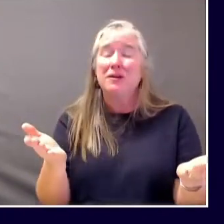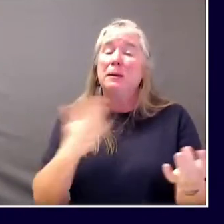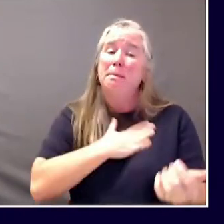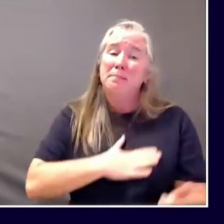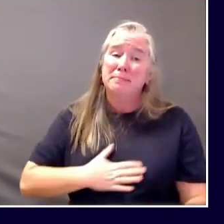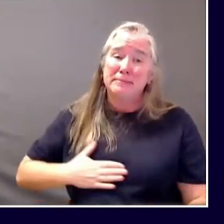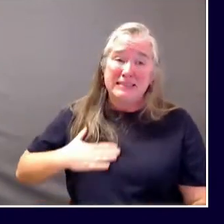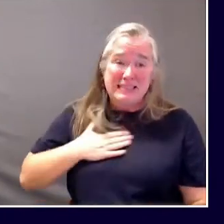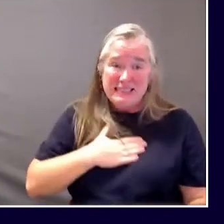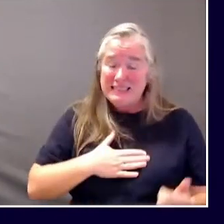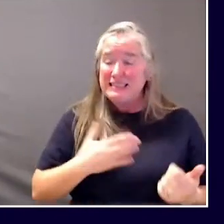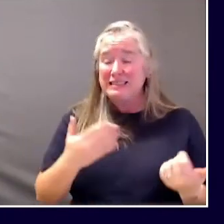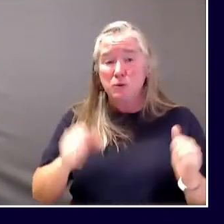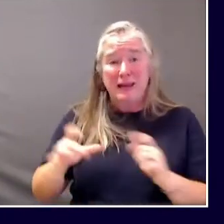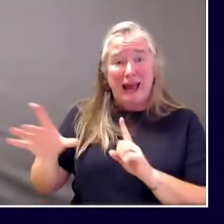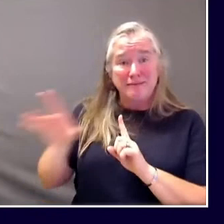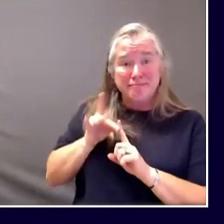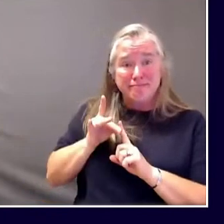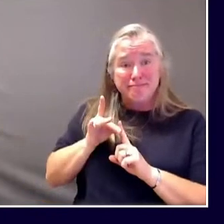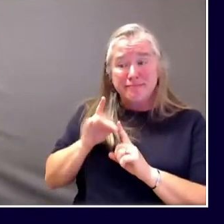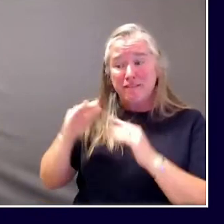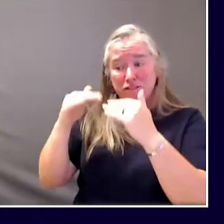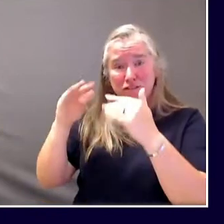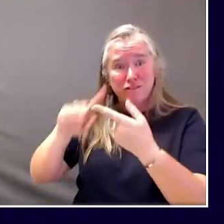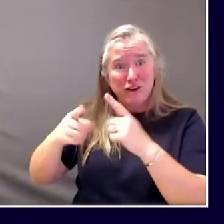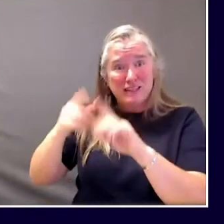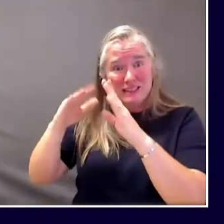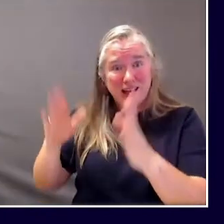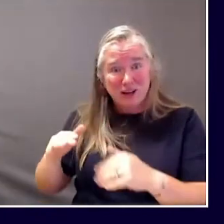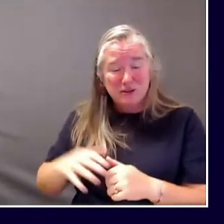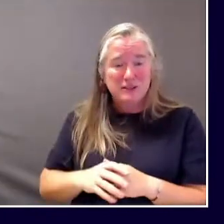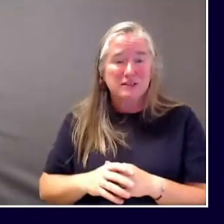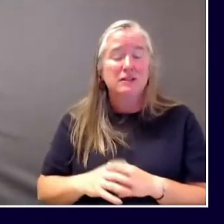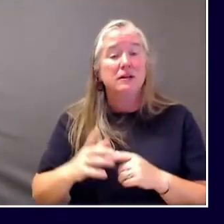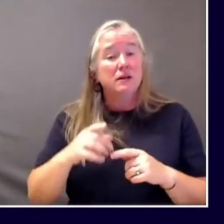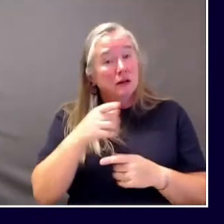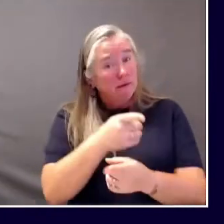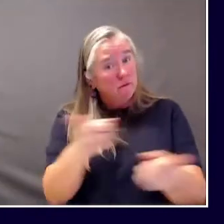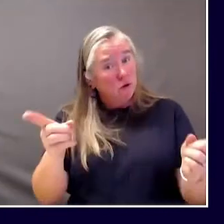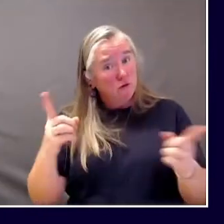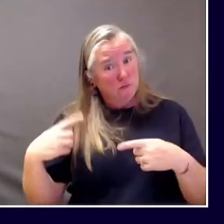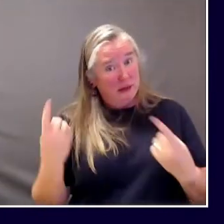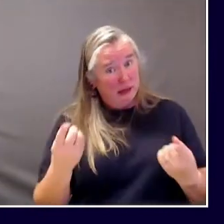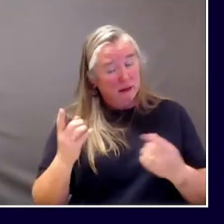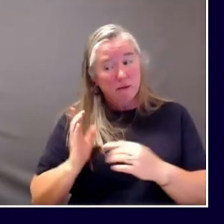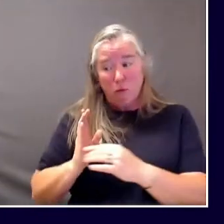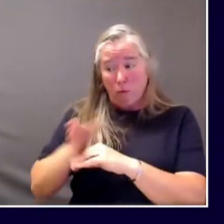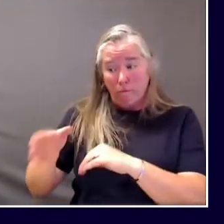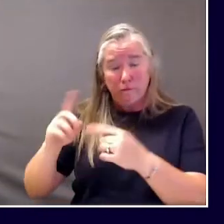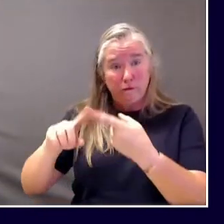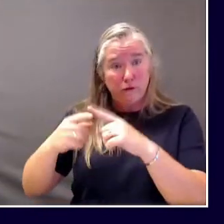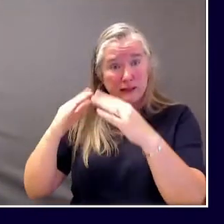so if folks have been wearing masks indoors at their friend's